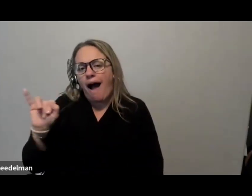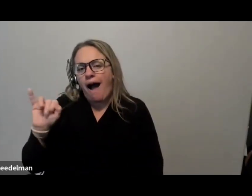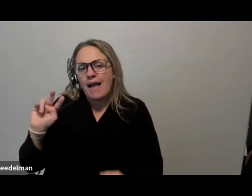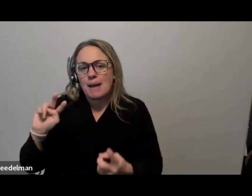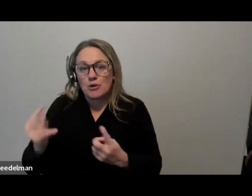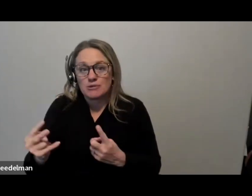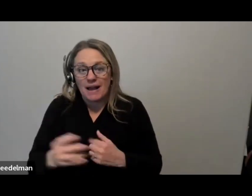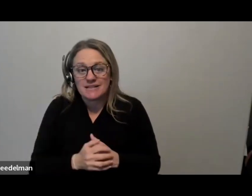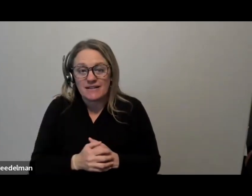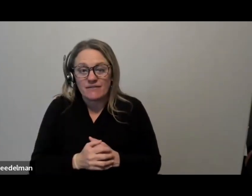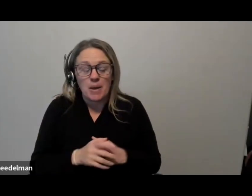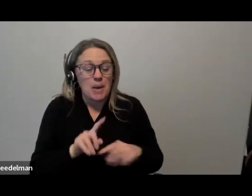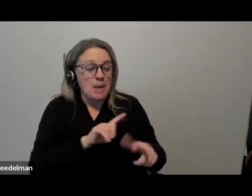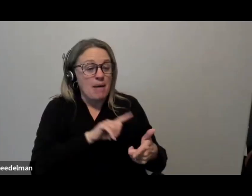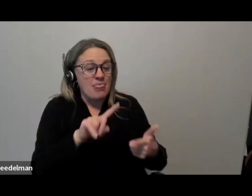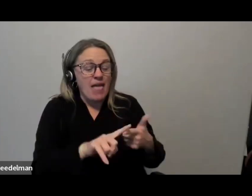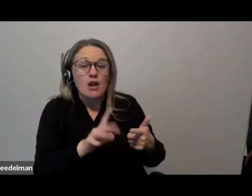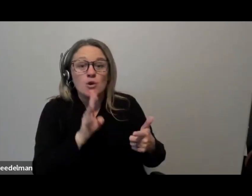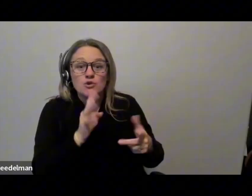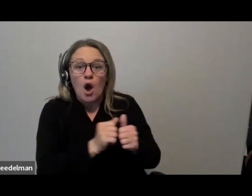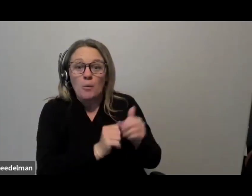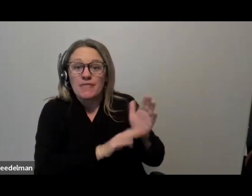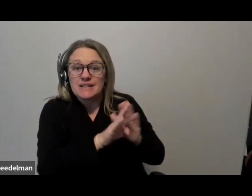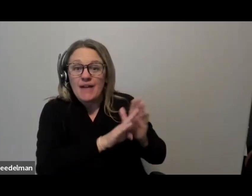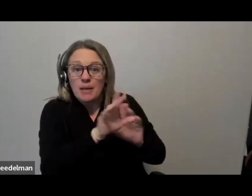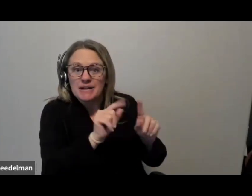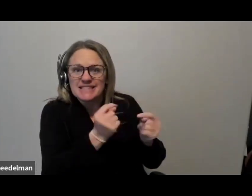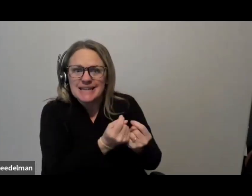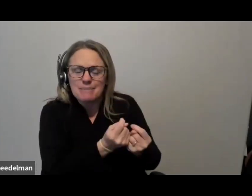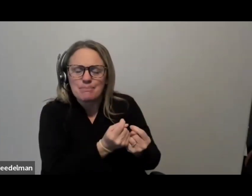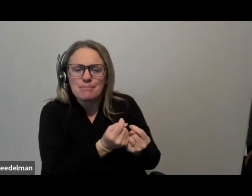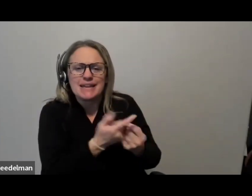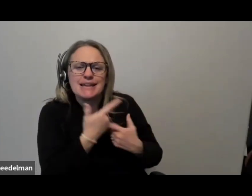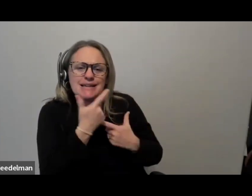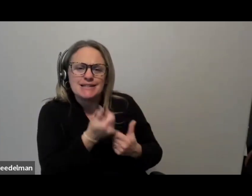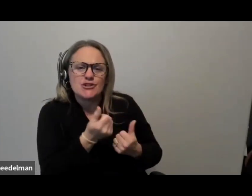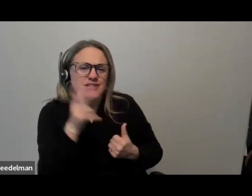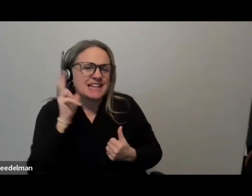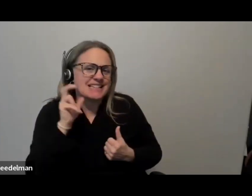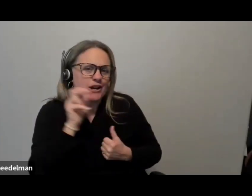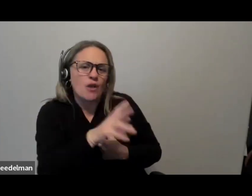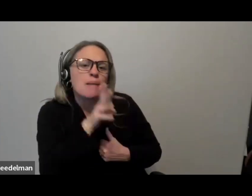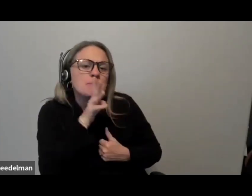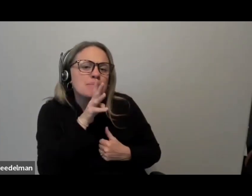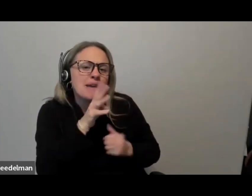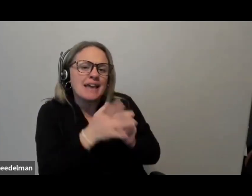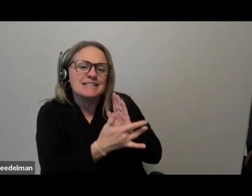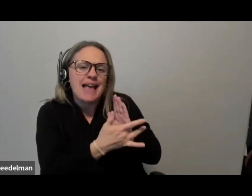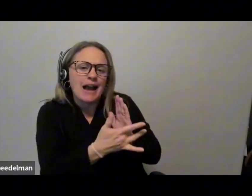it's interesting to hear them speak in like a very technical language. And so it's very important that we